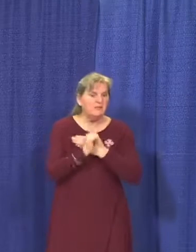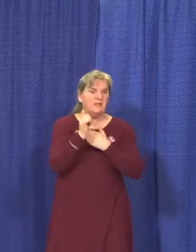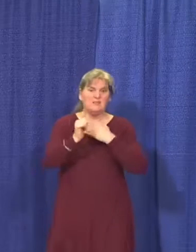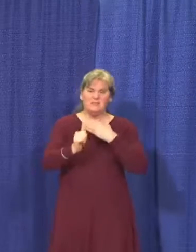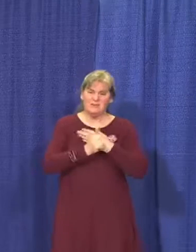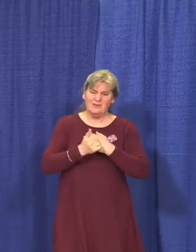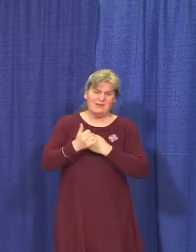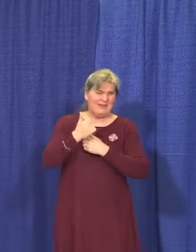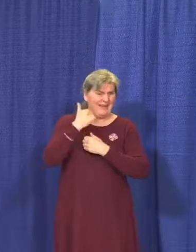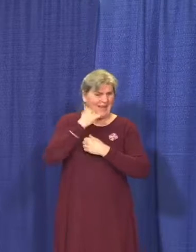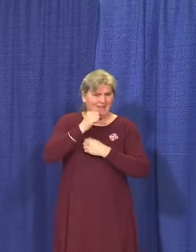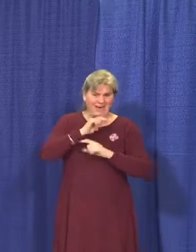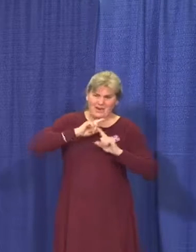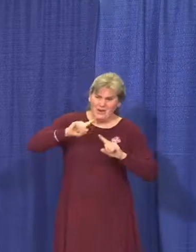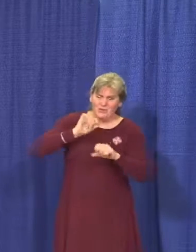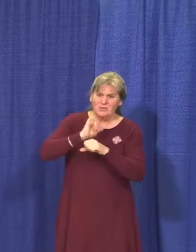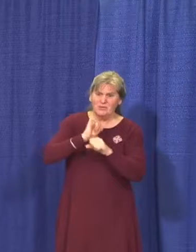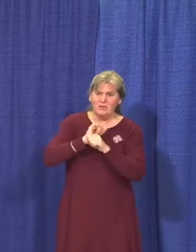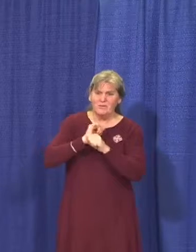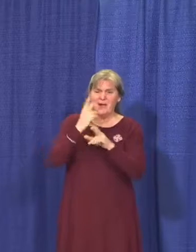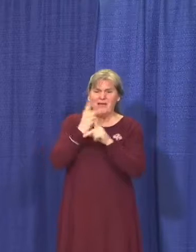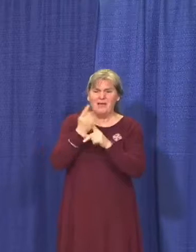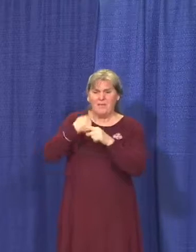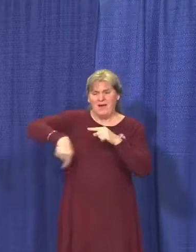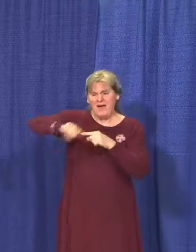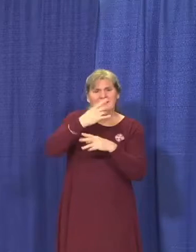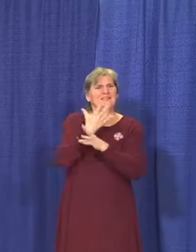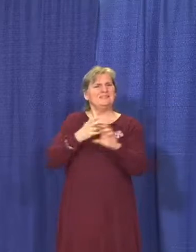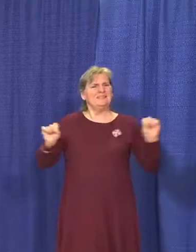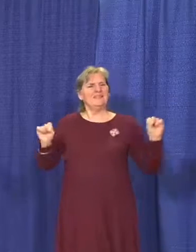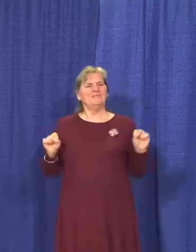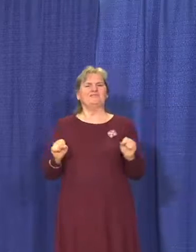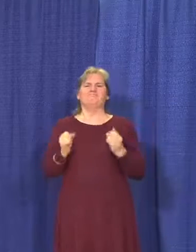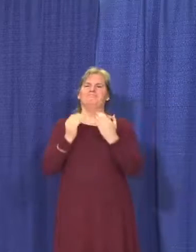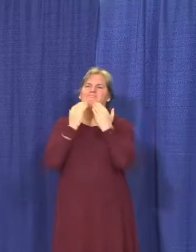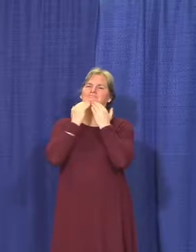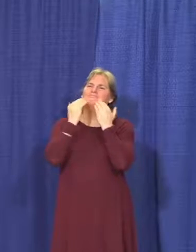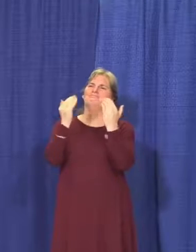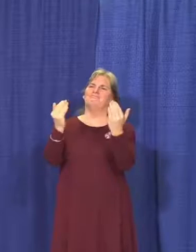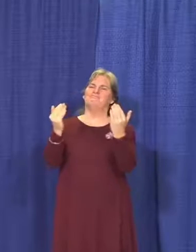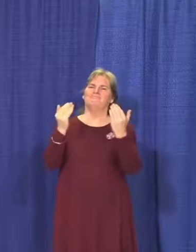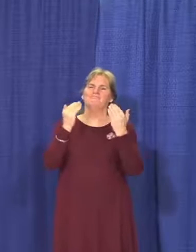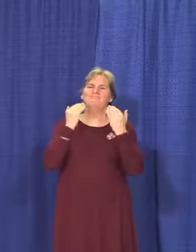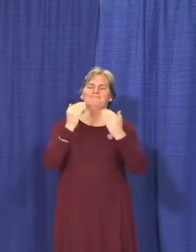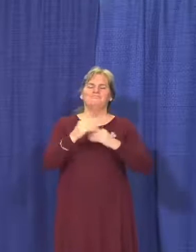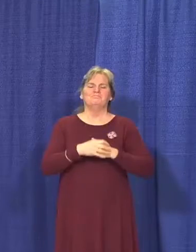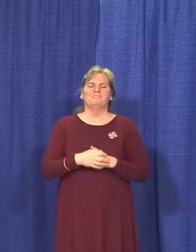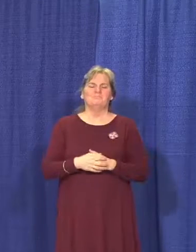all of us a safe. We thank you now more than ever. I am pleased of course to join